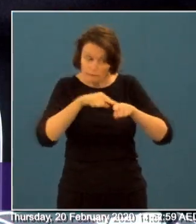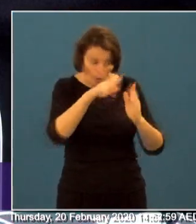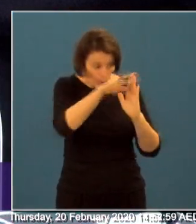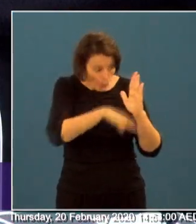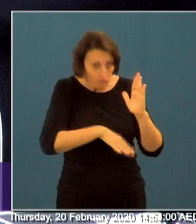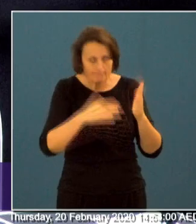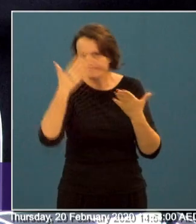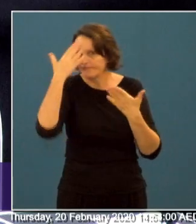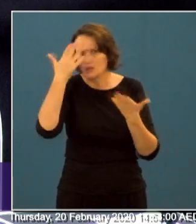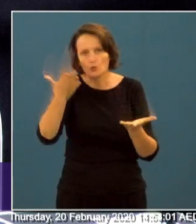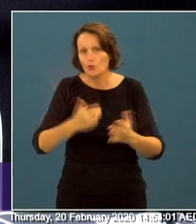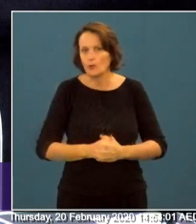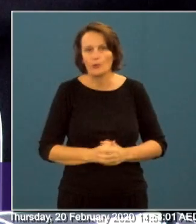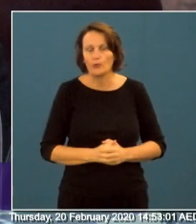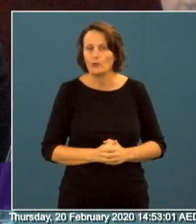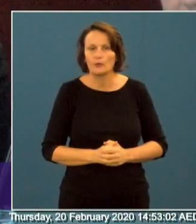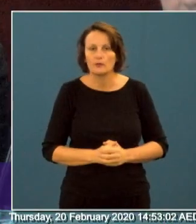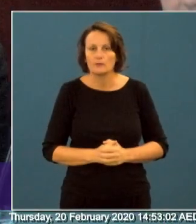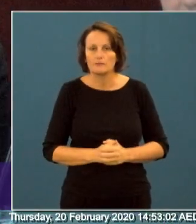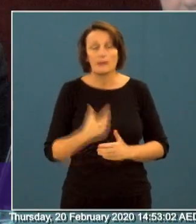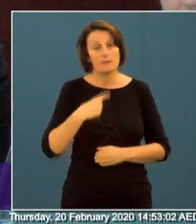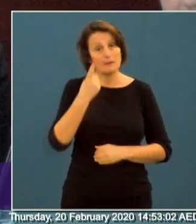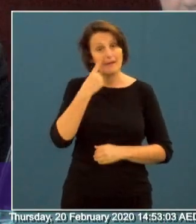I just wonder if we could bring that document up just briefly.